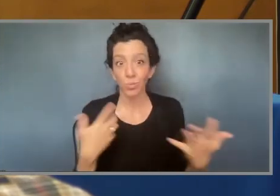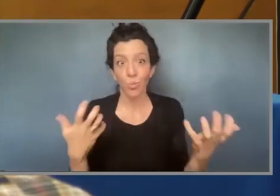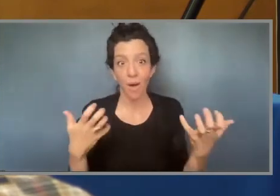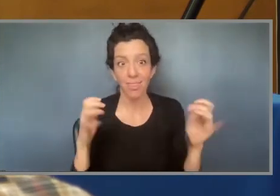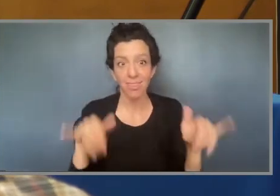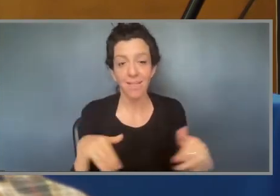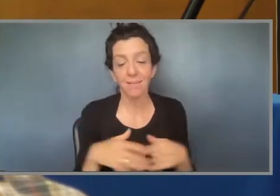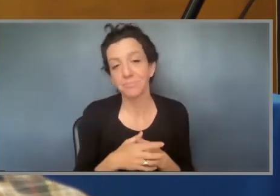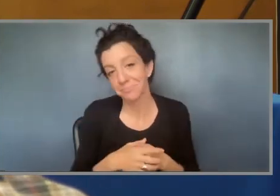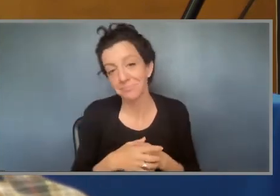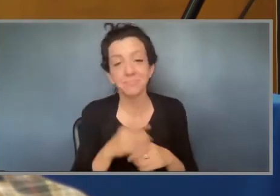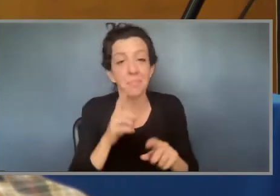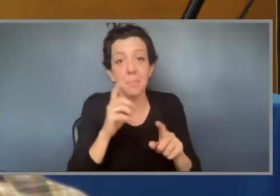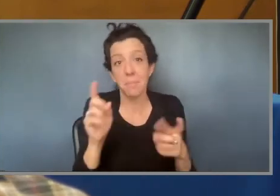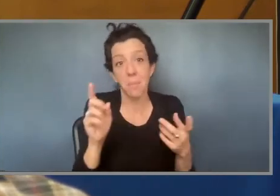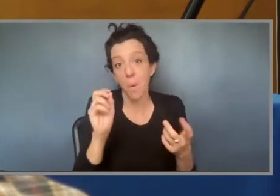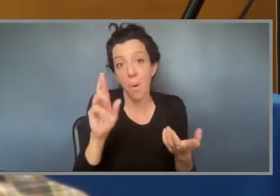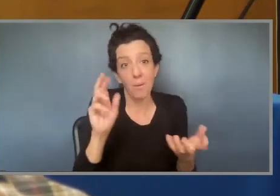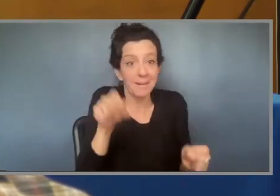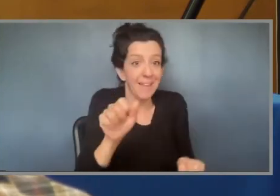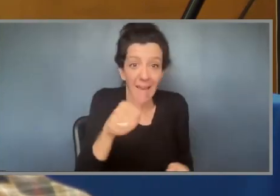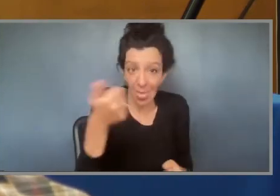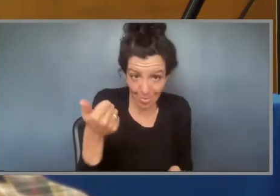Studio: With our supervisor that that's the way we'd like it to go, but it could be something completely something else.